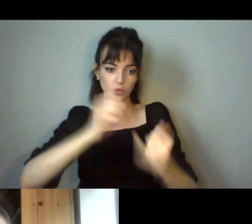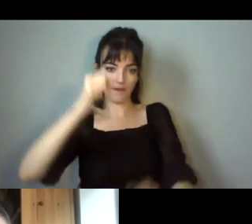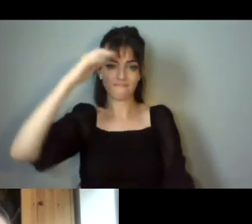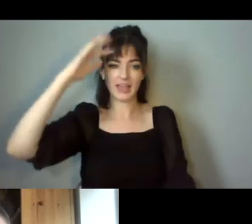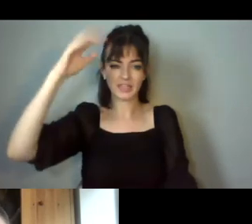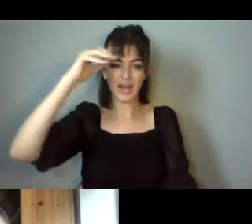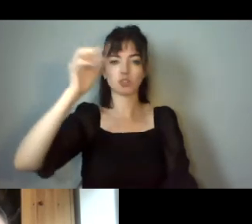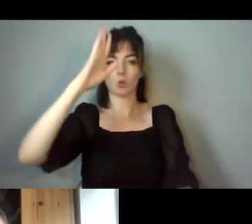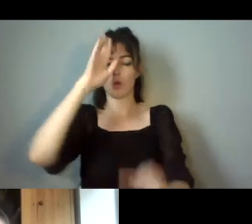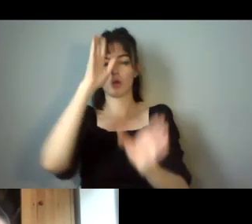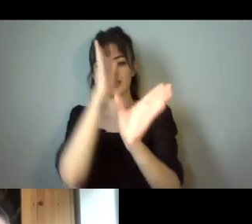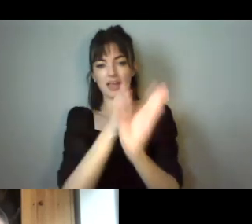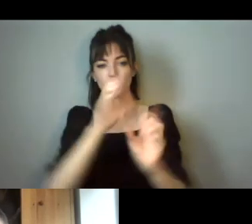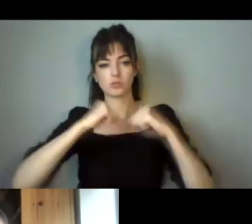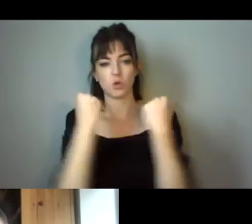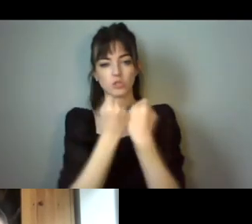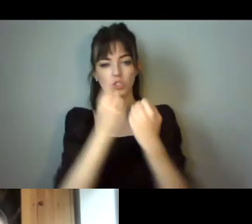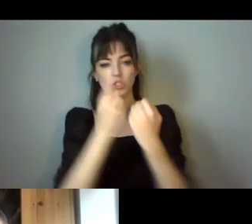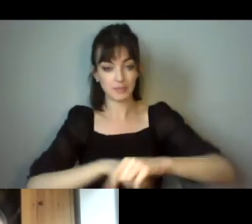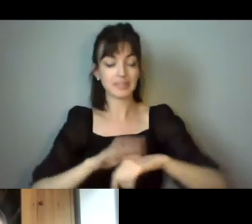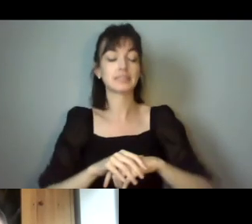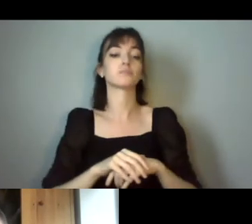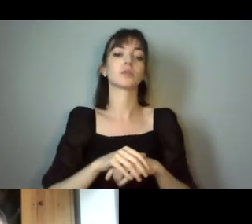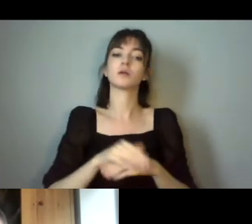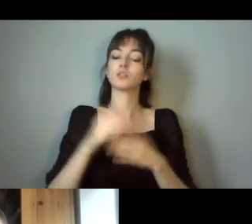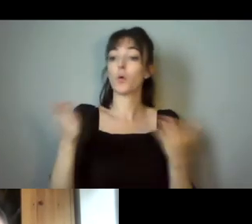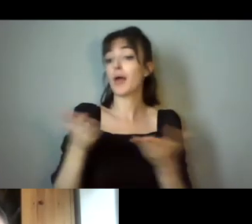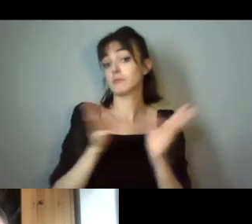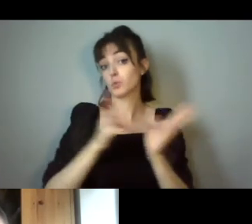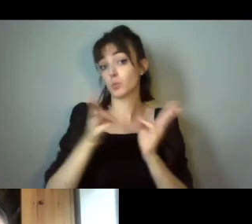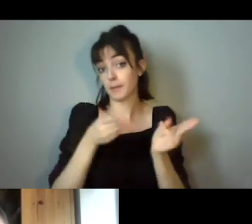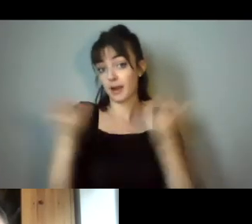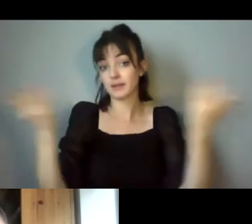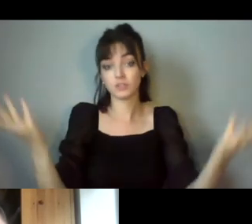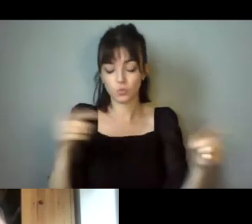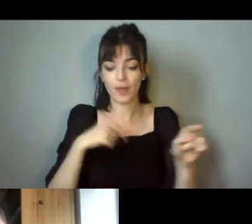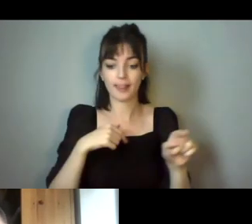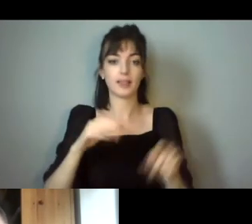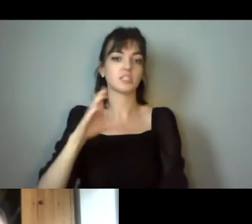How does it work in practice? Driven by civil society, so civil society